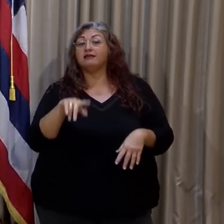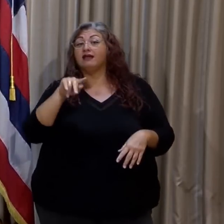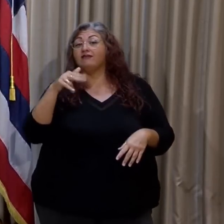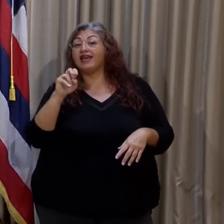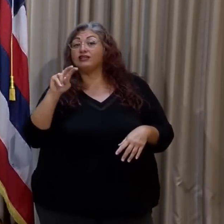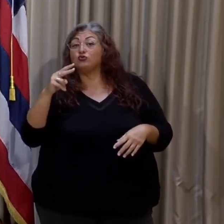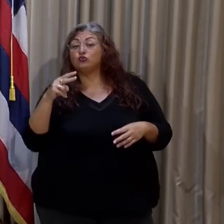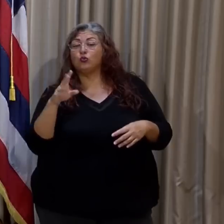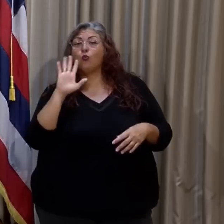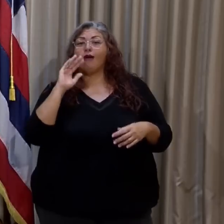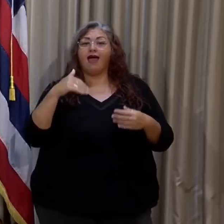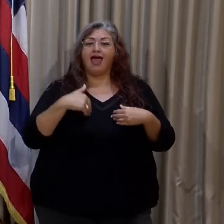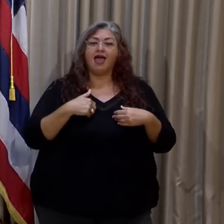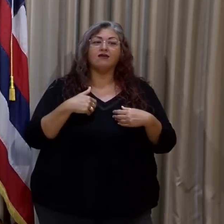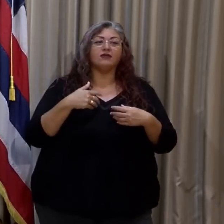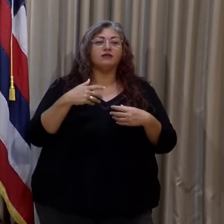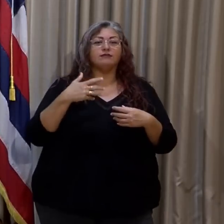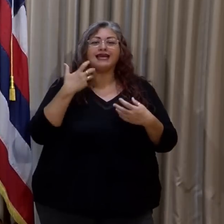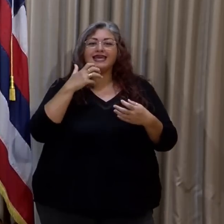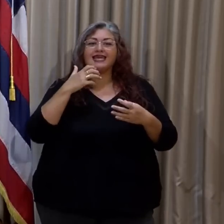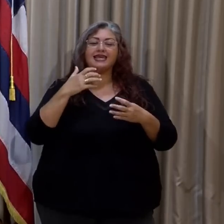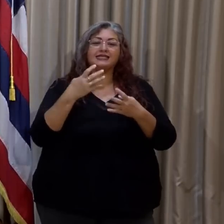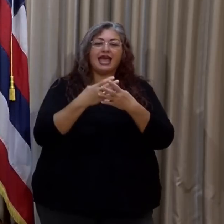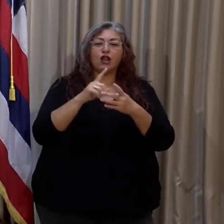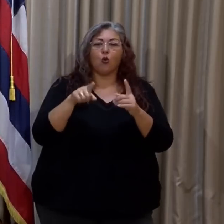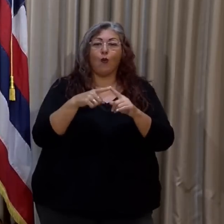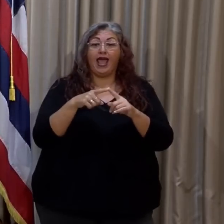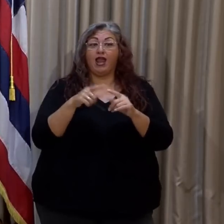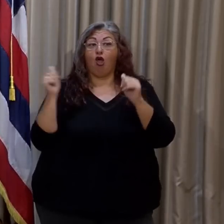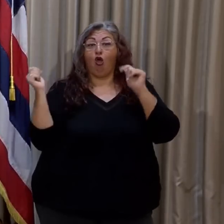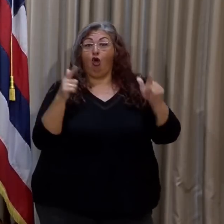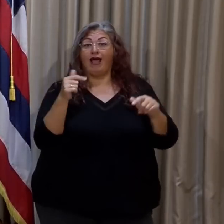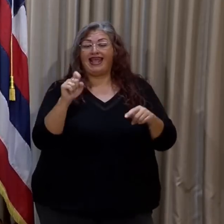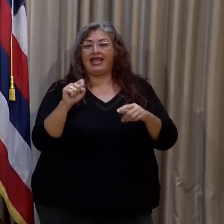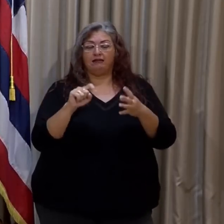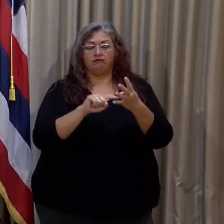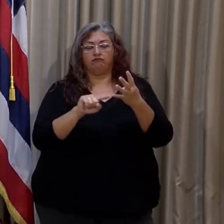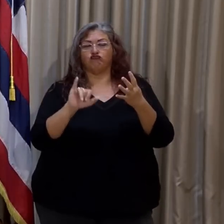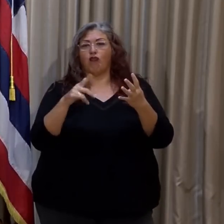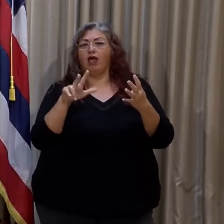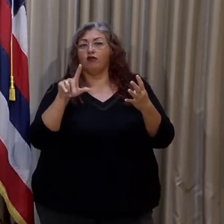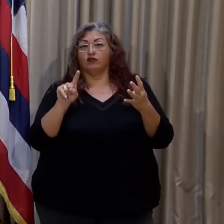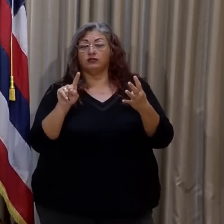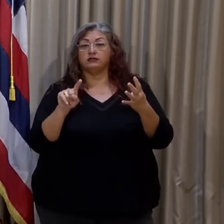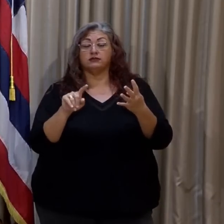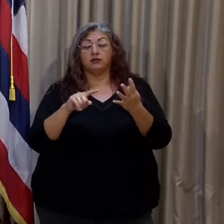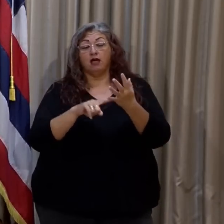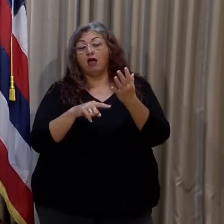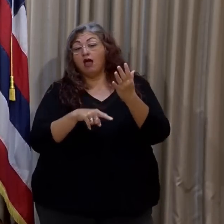STANDARDS -- SCANNERS CURRENTLY BEING USED FOR ARRIVING TRANSPACIFIC FLIGHTS STATEWIDE, BY MID JULY.